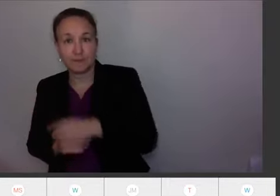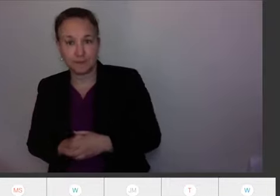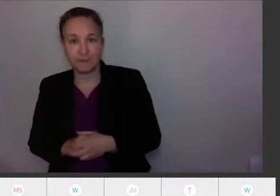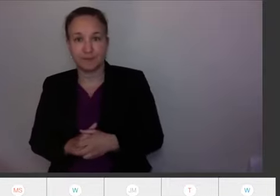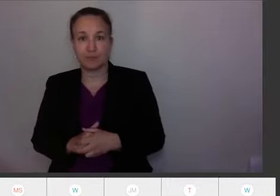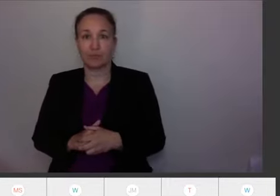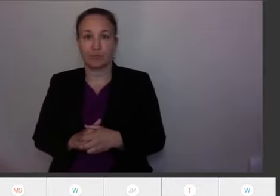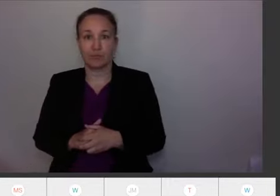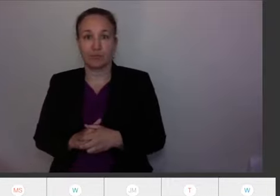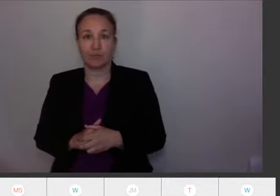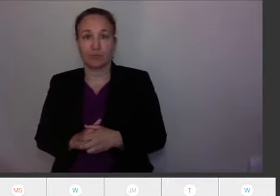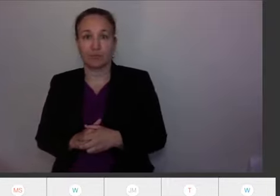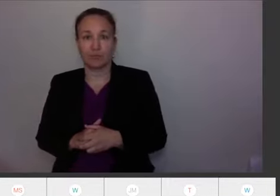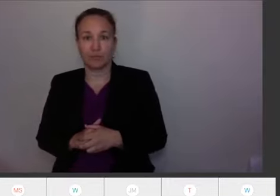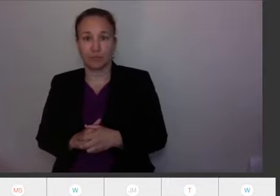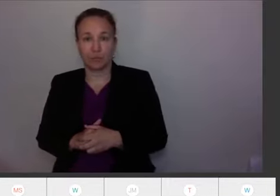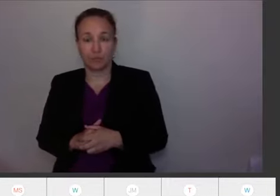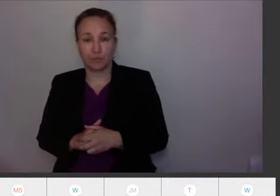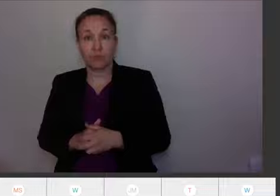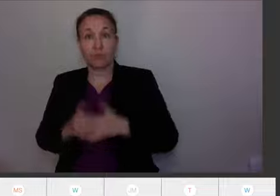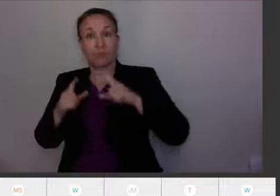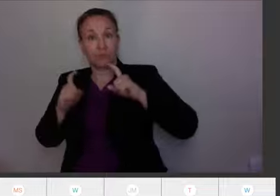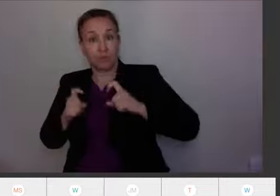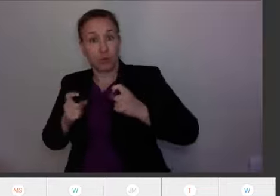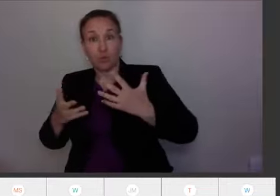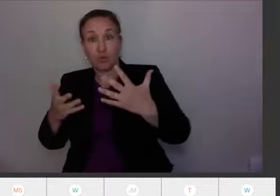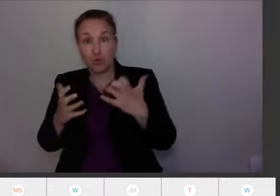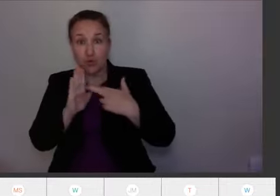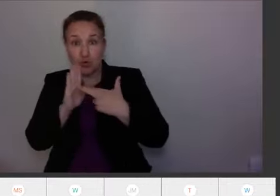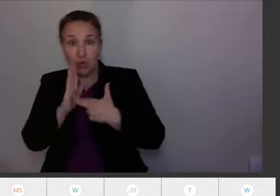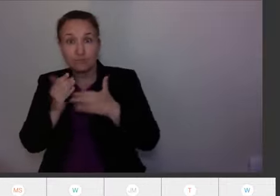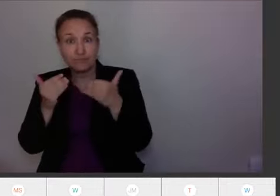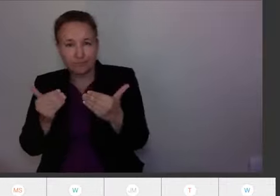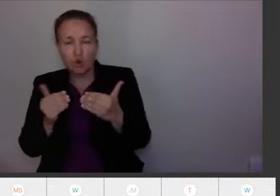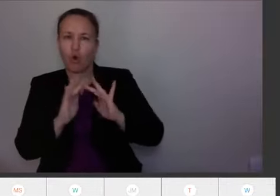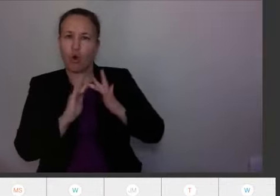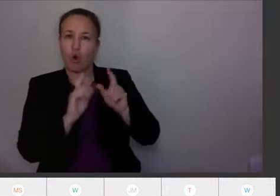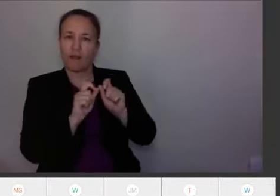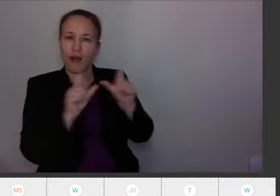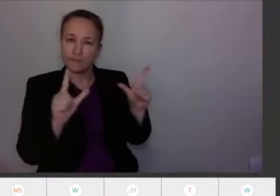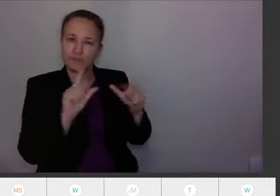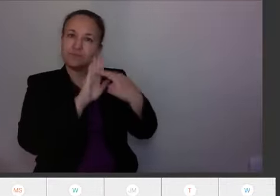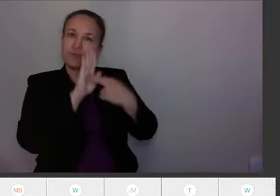to register for a test you can go online and register for any of these six